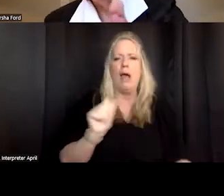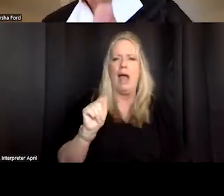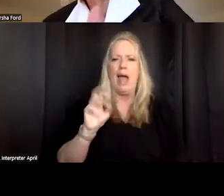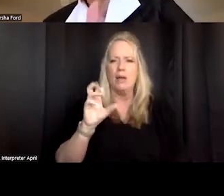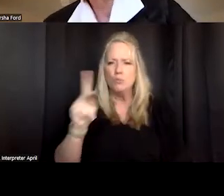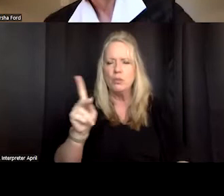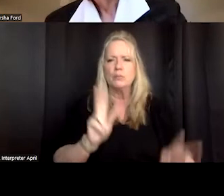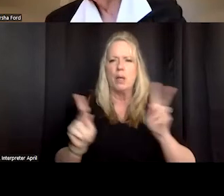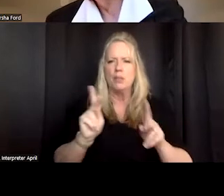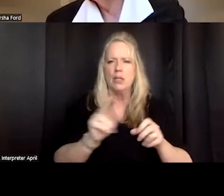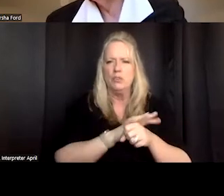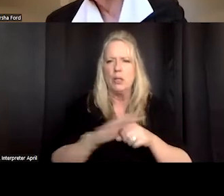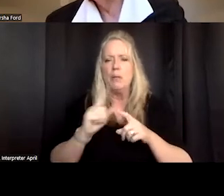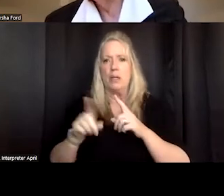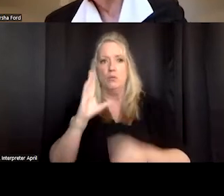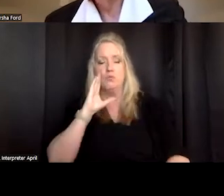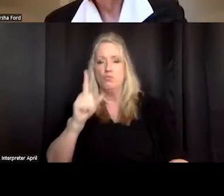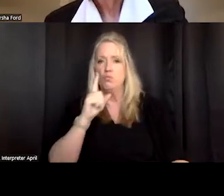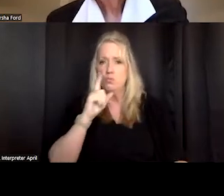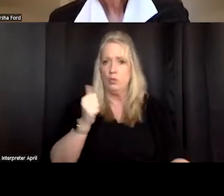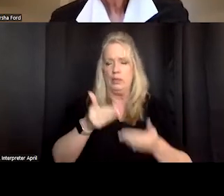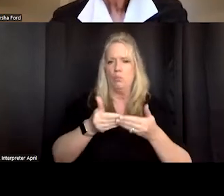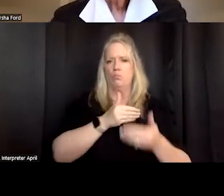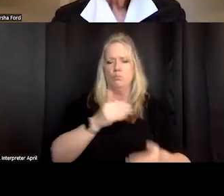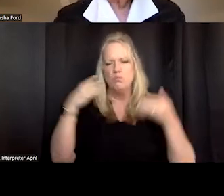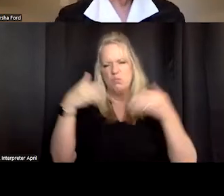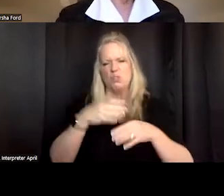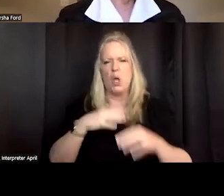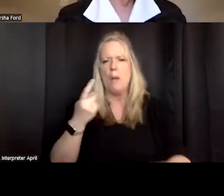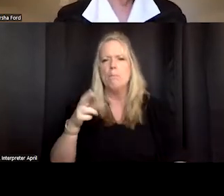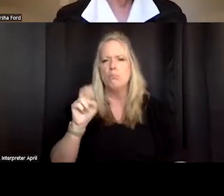AS THIS ONE. AIMED REALLY AT PRETEENS. REGULATORY EFFORTS,